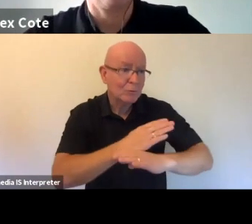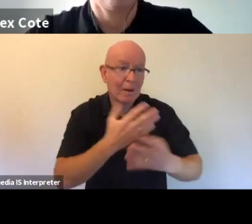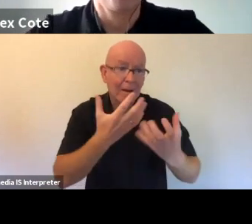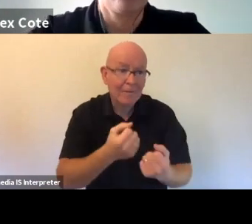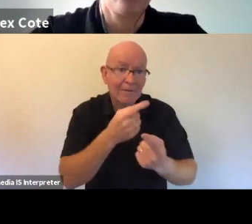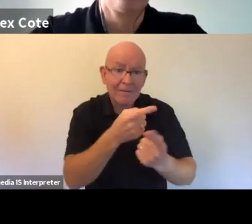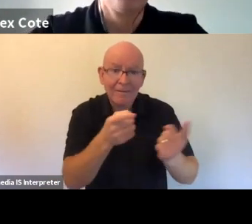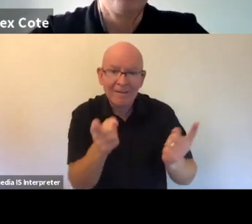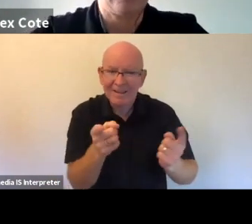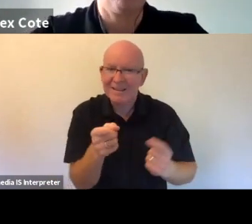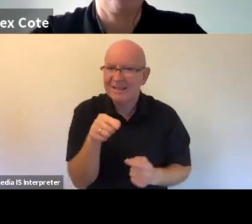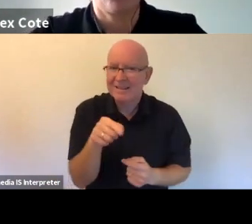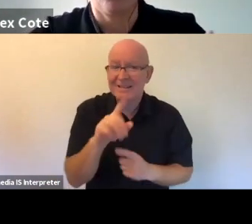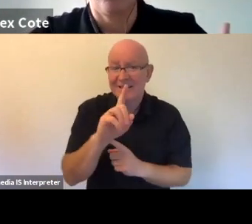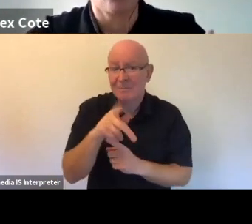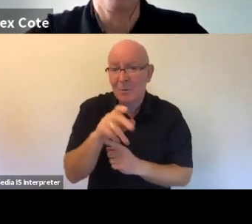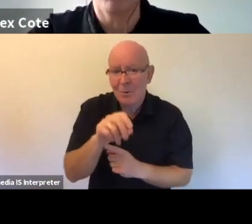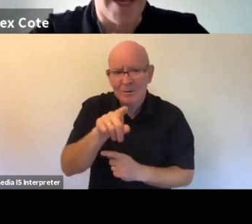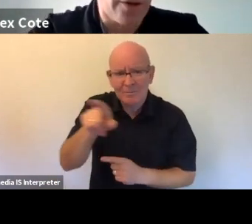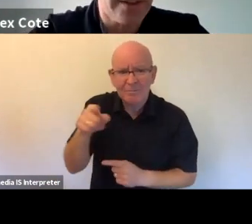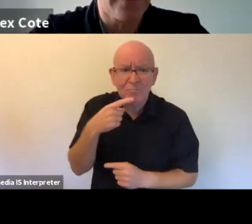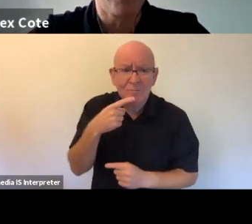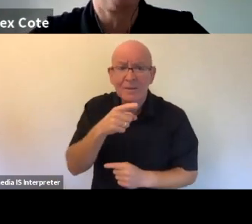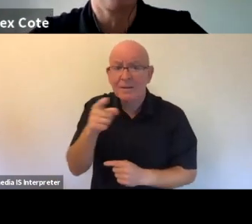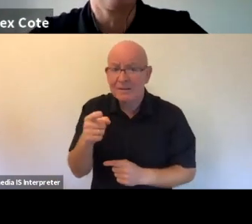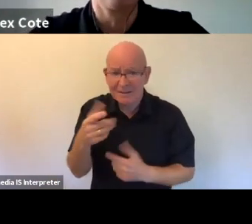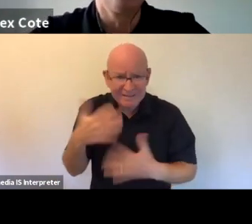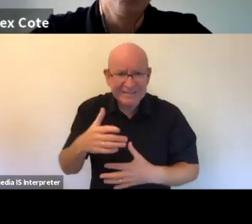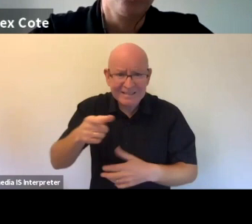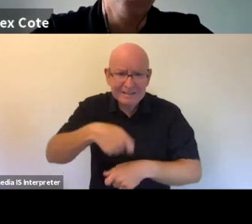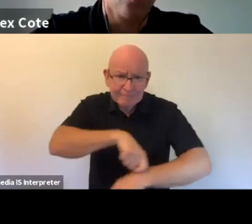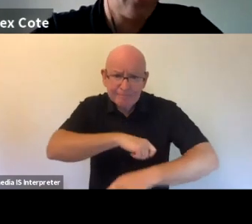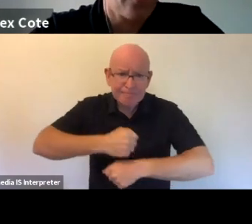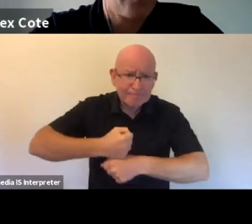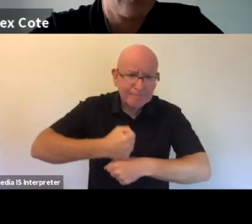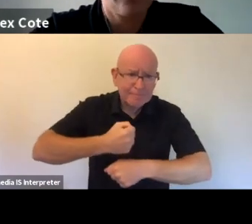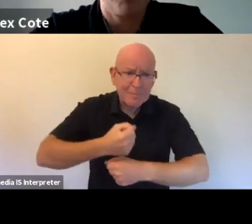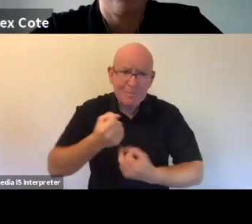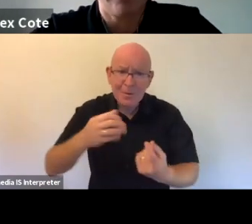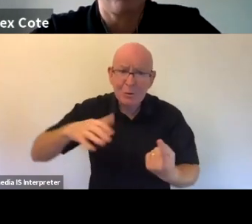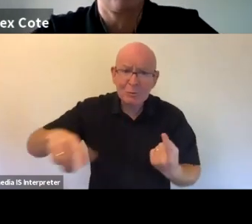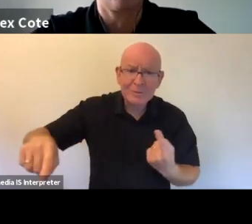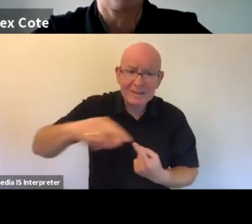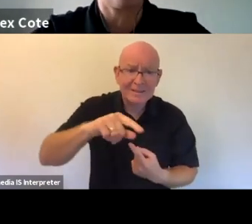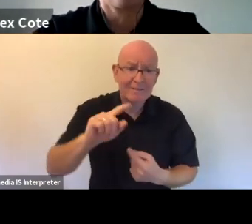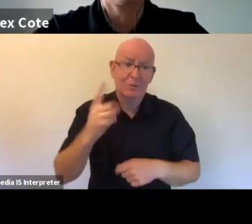For instance, some form of priority may have been given to order of the disability cards in some countries,